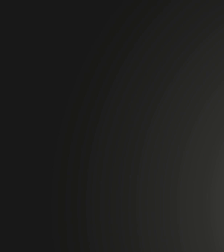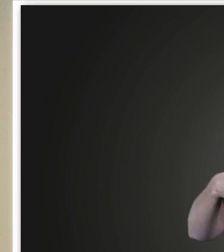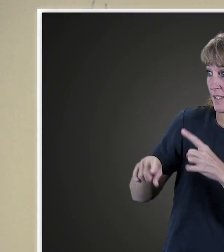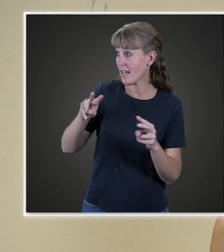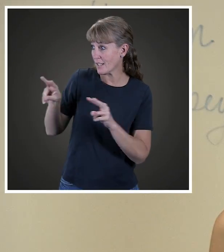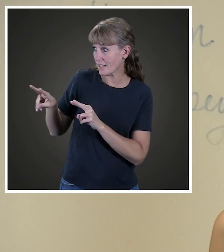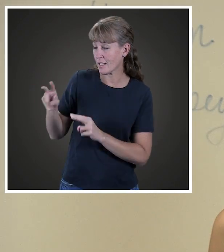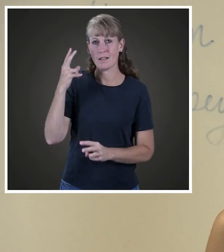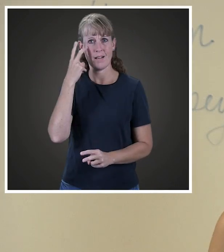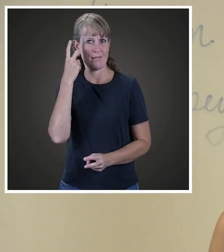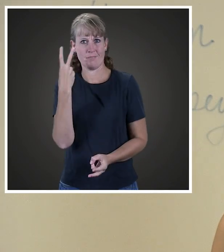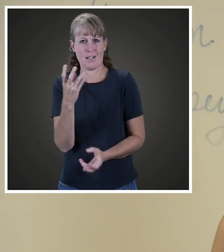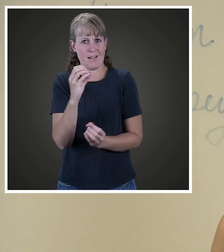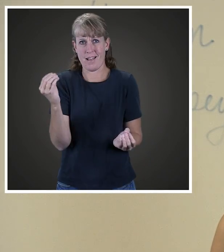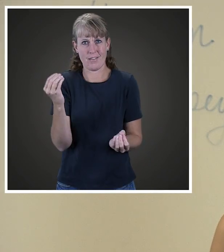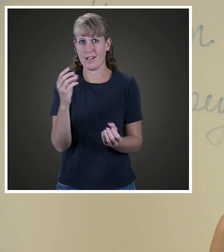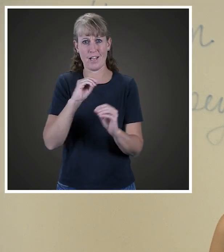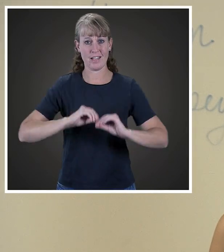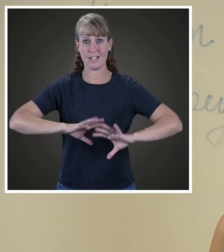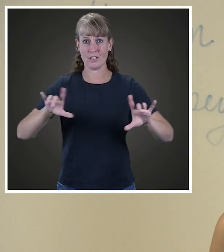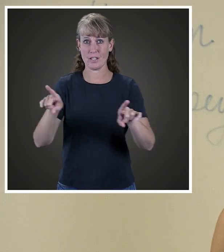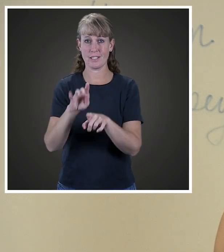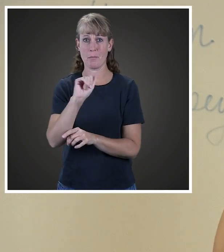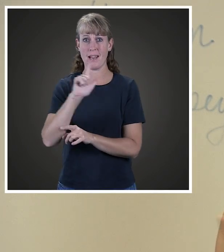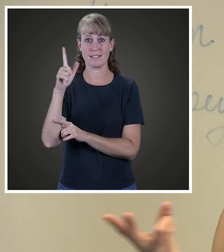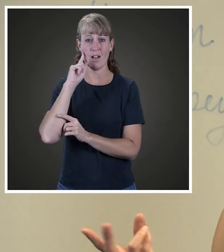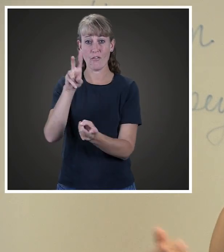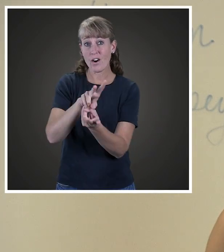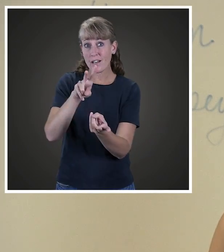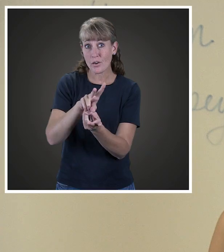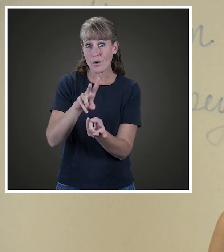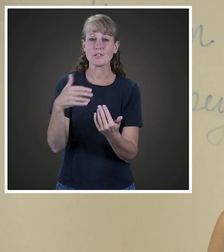I didn’t notice anything, at least nothing distinctive like ASL for "intercourse" So I proceeded with class